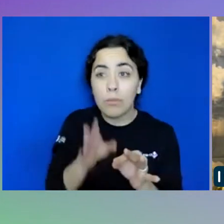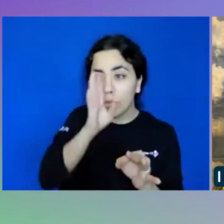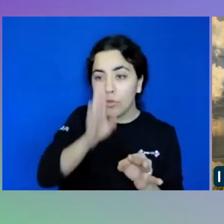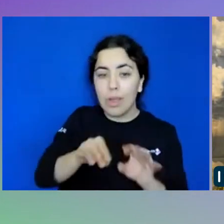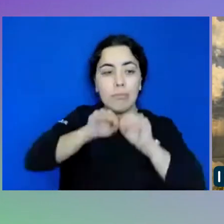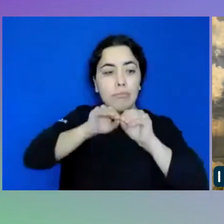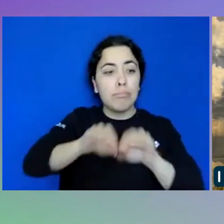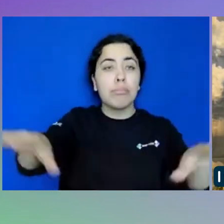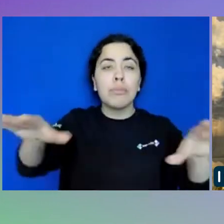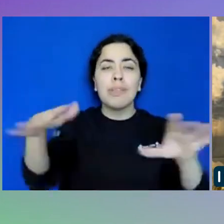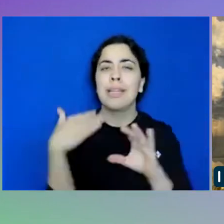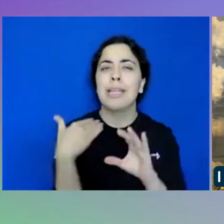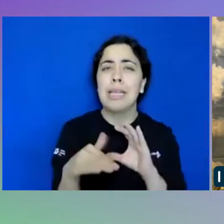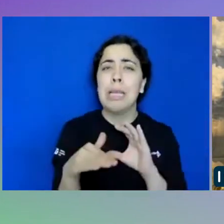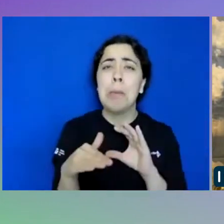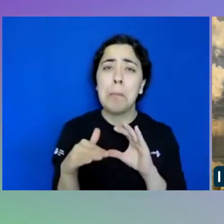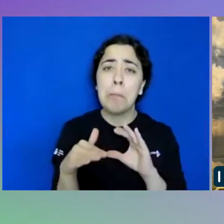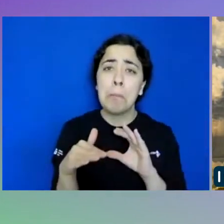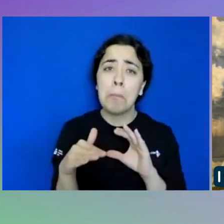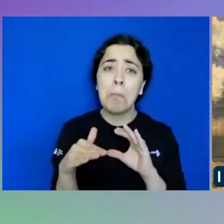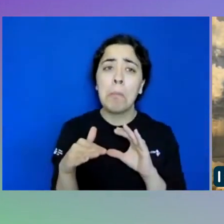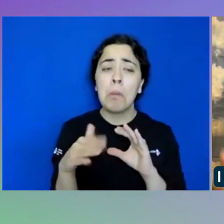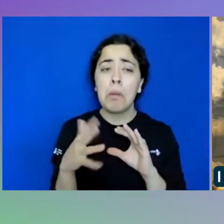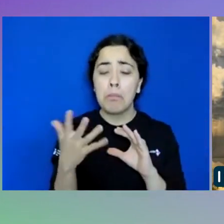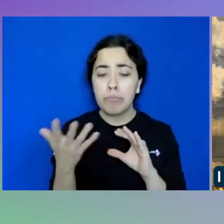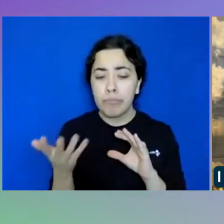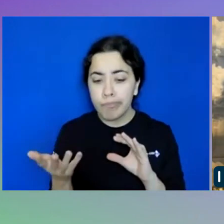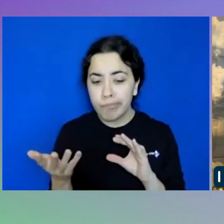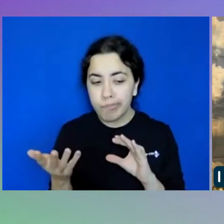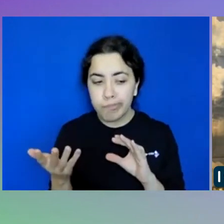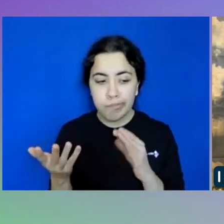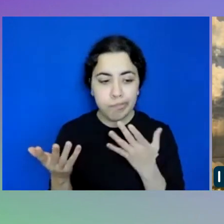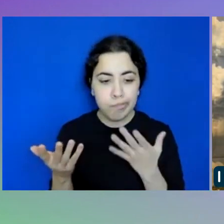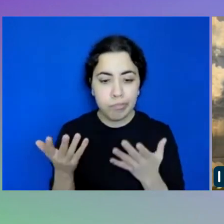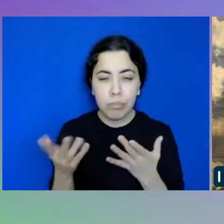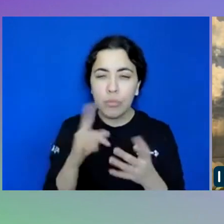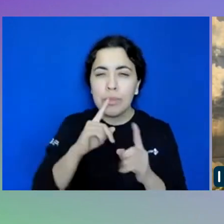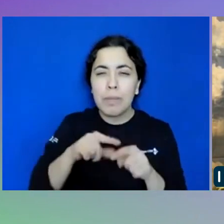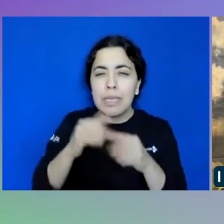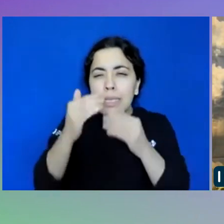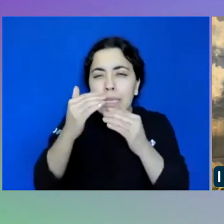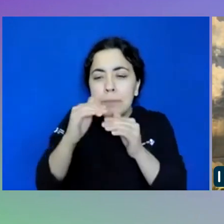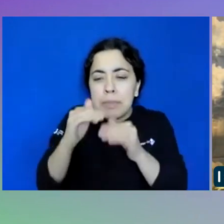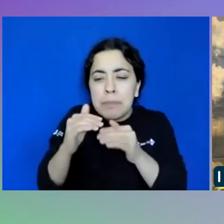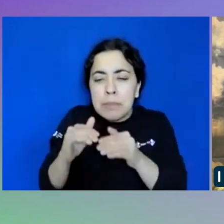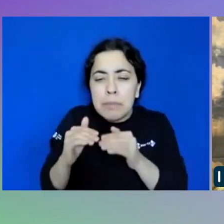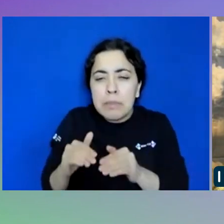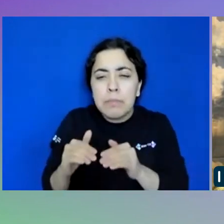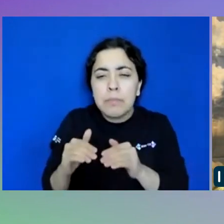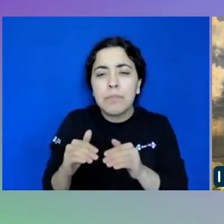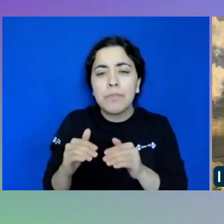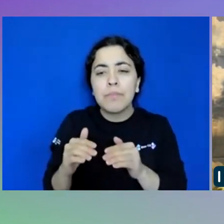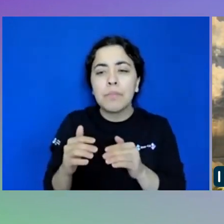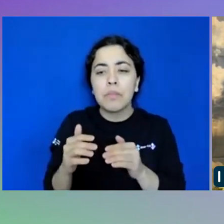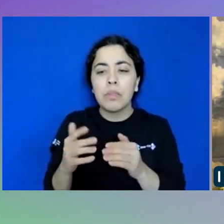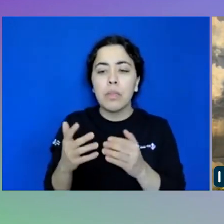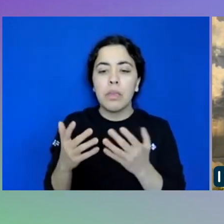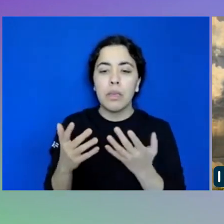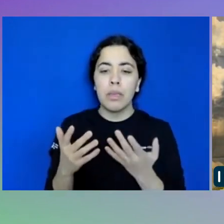it's limited in responses, then it can be very difficult for